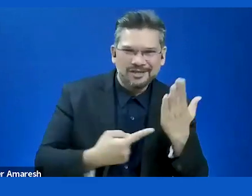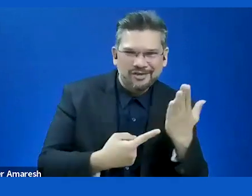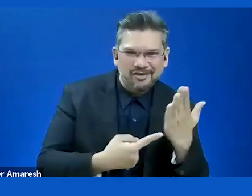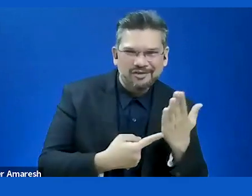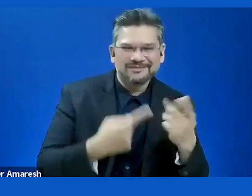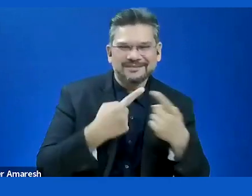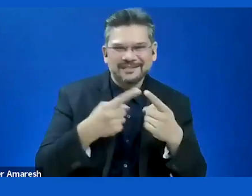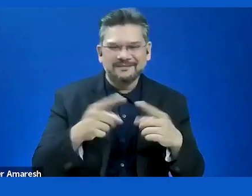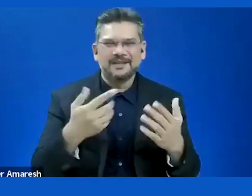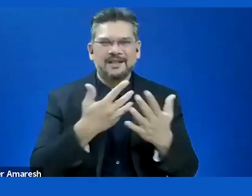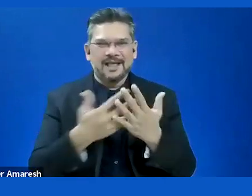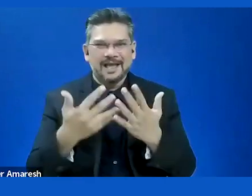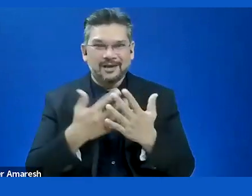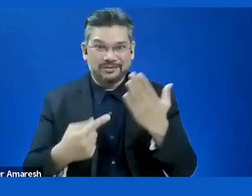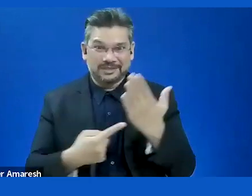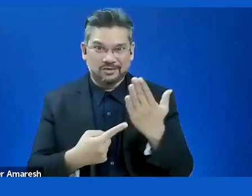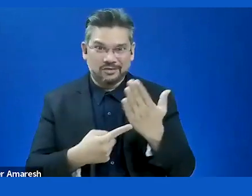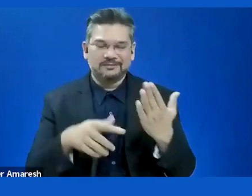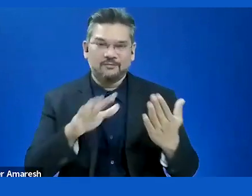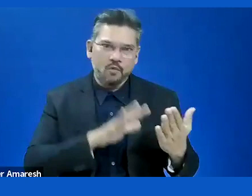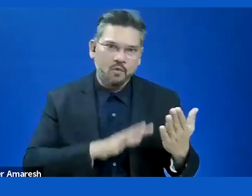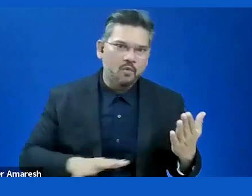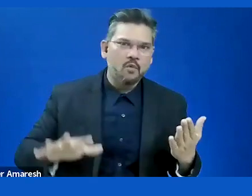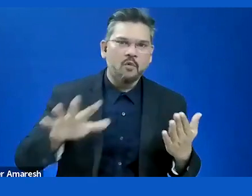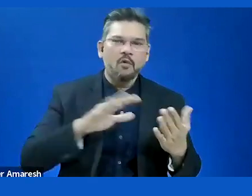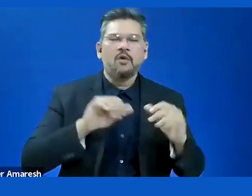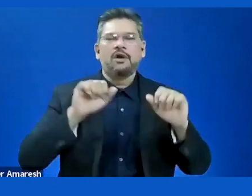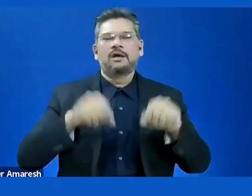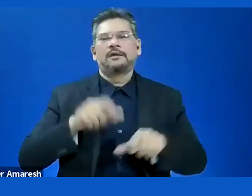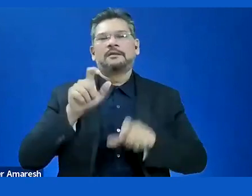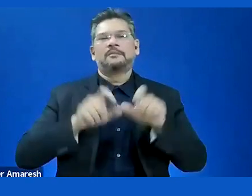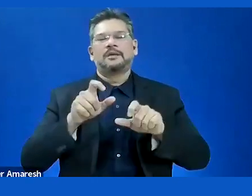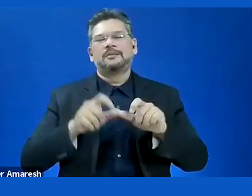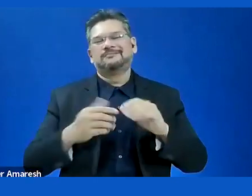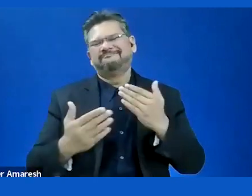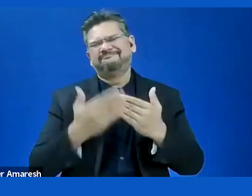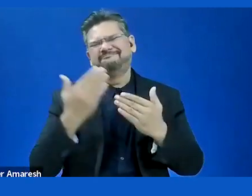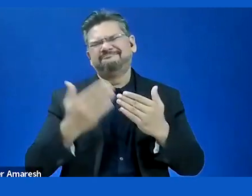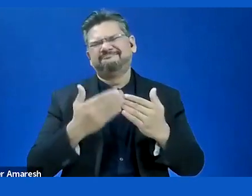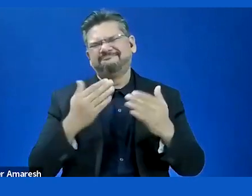users to have a better and more accessible digital experience. For example, according